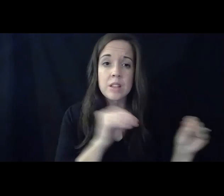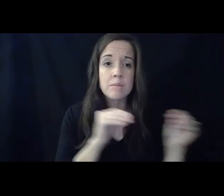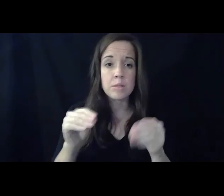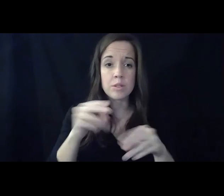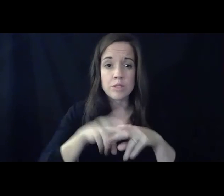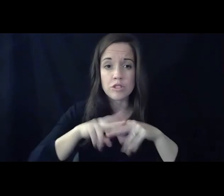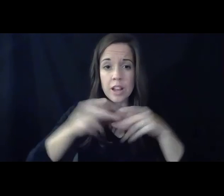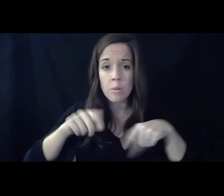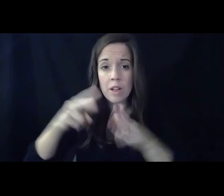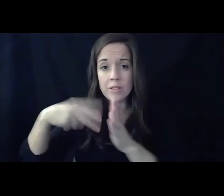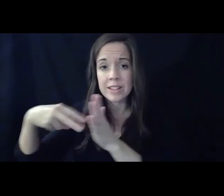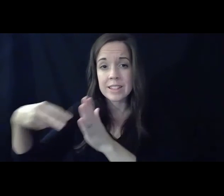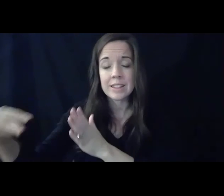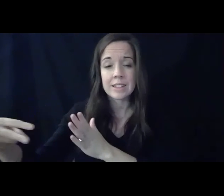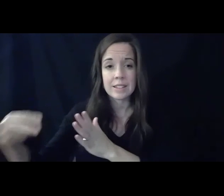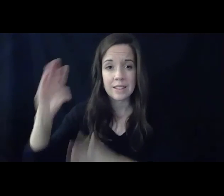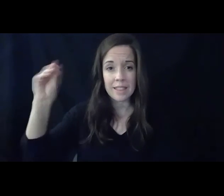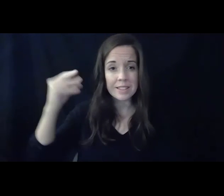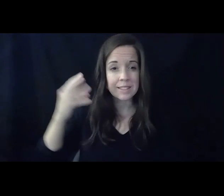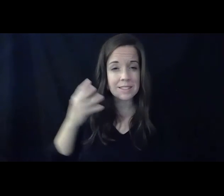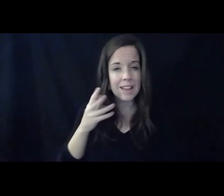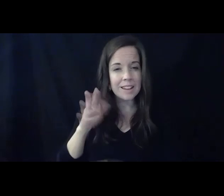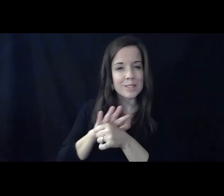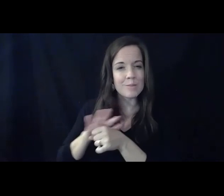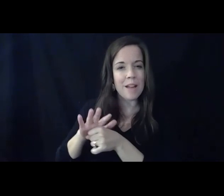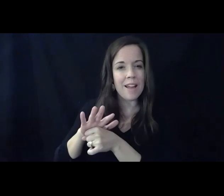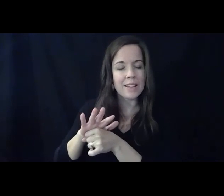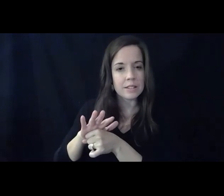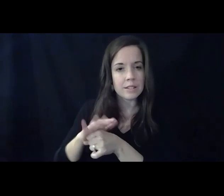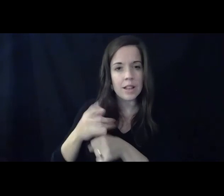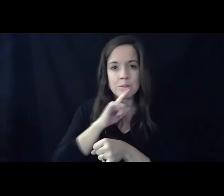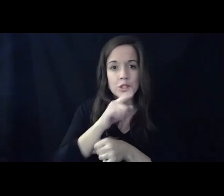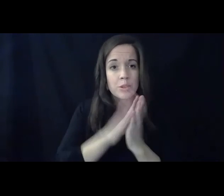to the sunniest spot. She presumably prayed for some time, then decided to move on